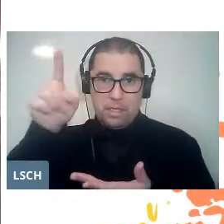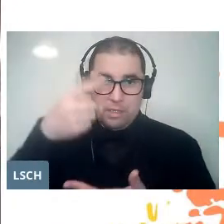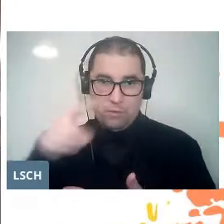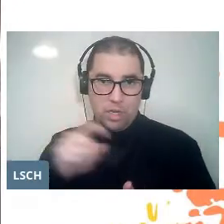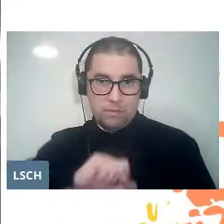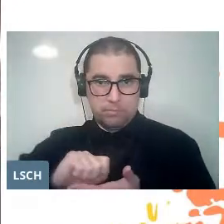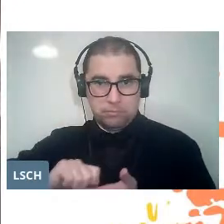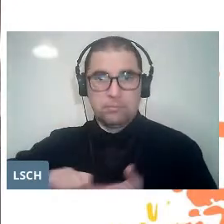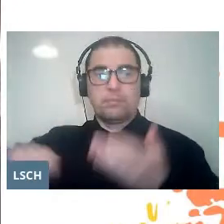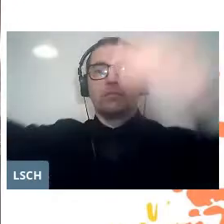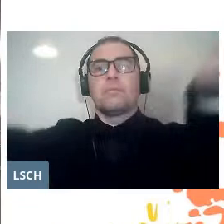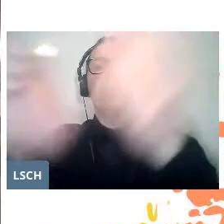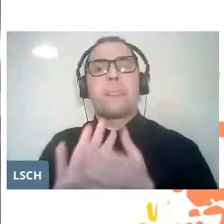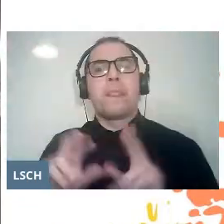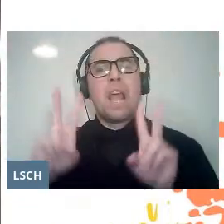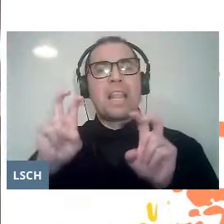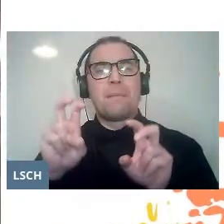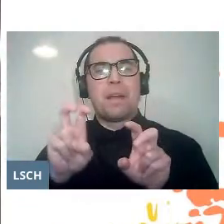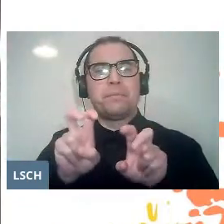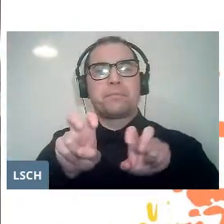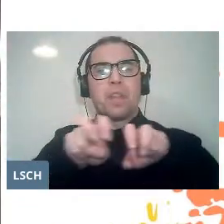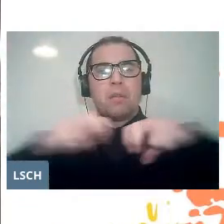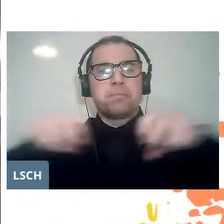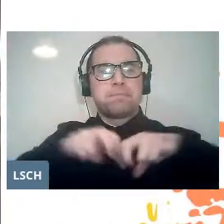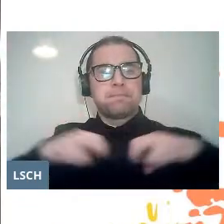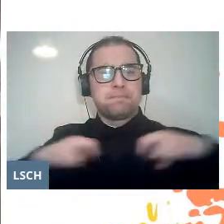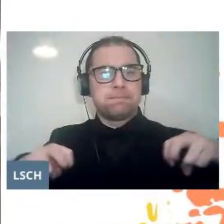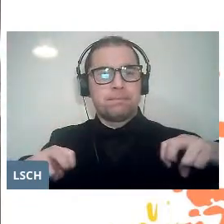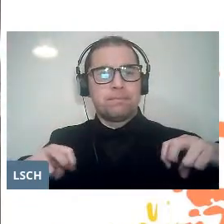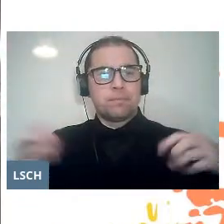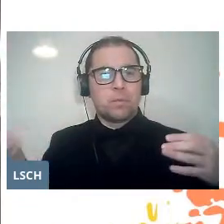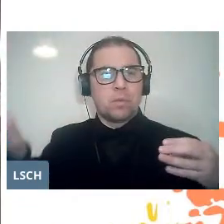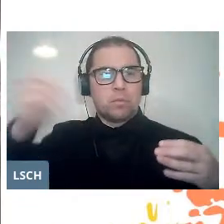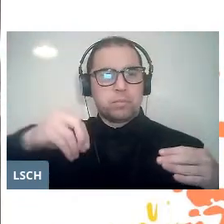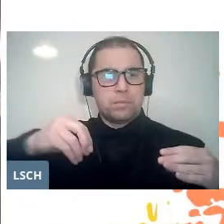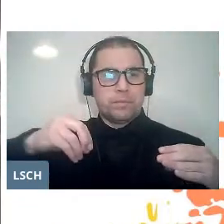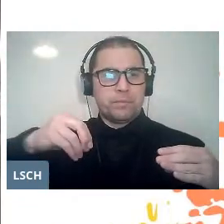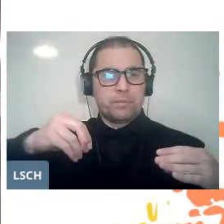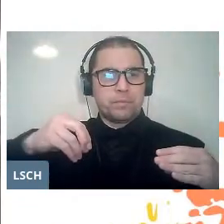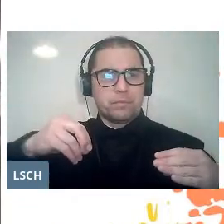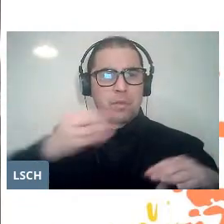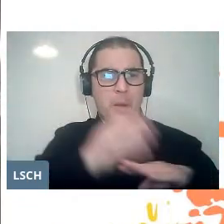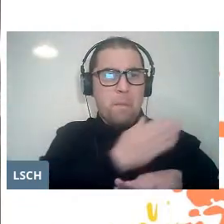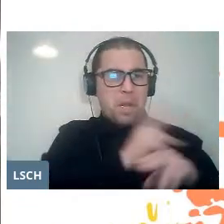From the point of view of the orchestral staff there is a significant increase in relation to pre-classicism.